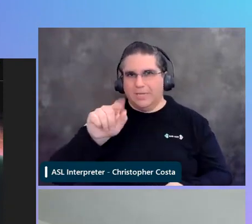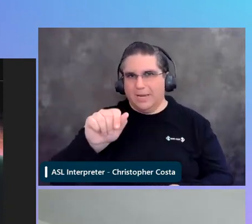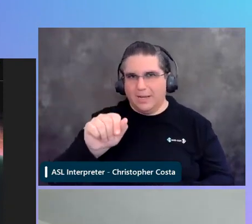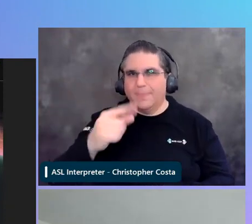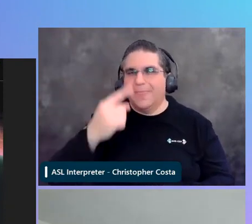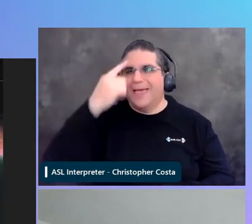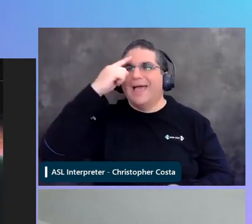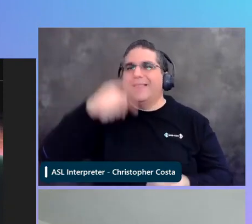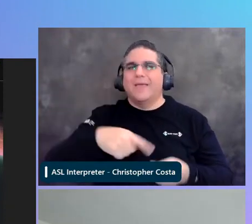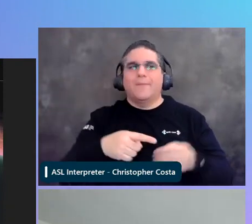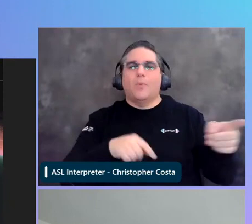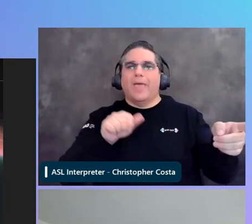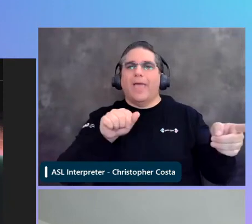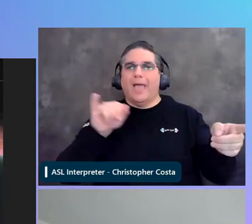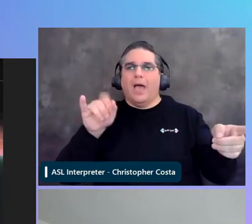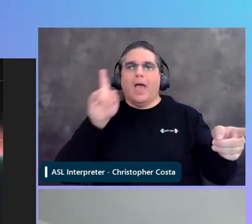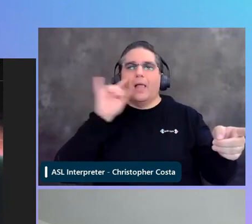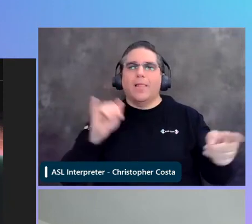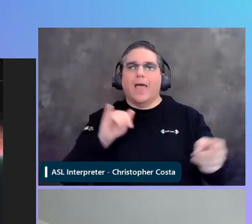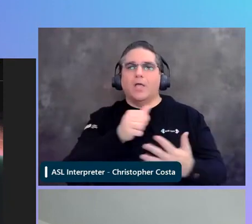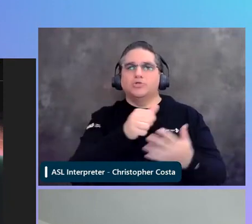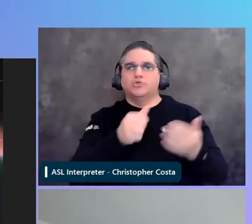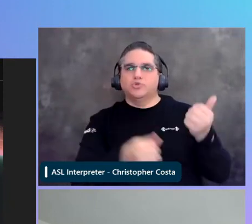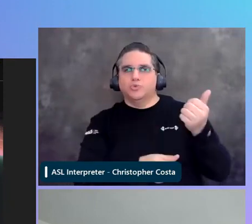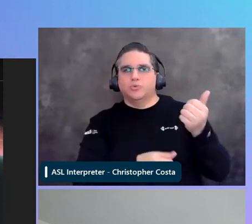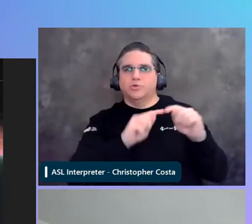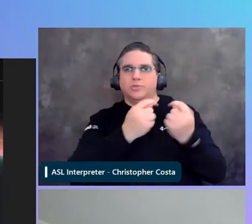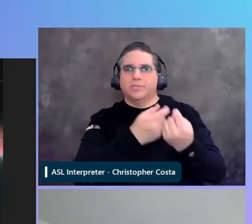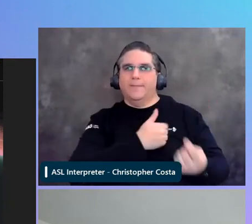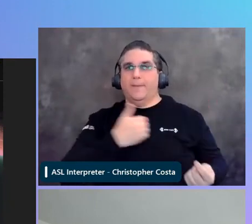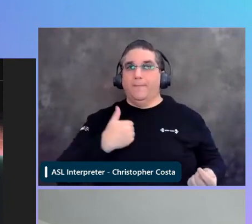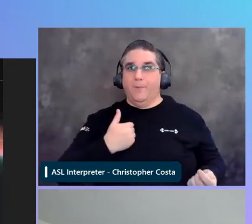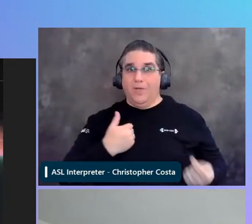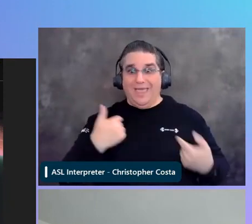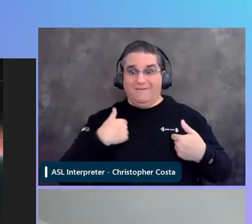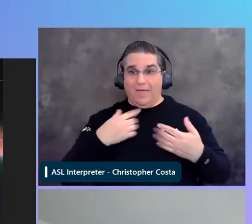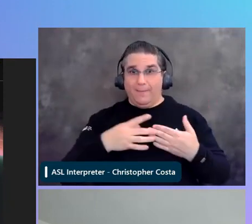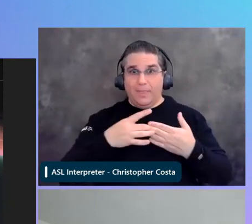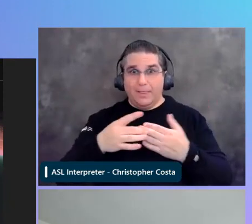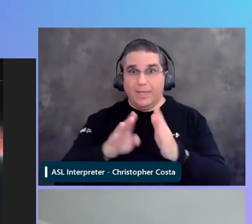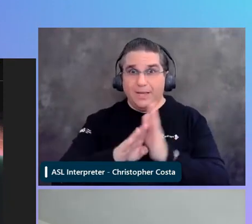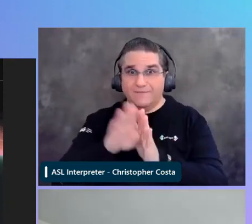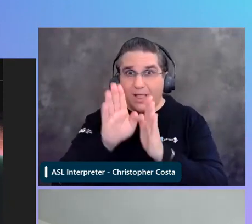developer, it's your responsibility to ensure the AI